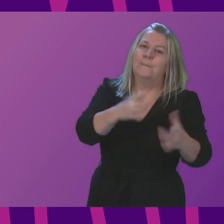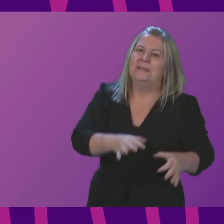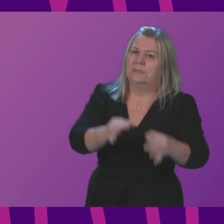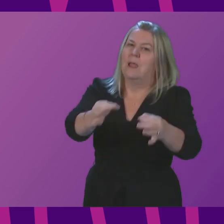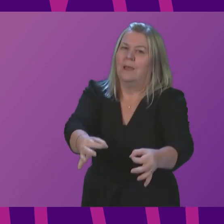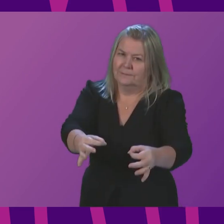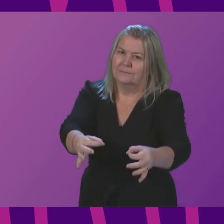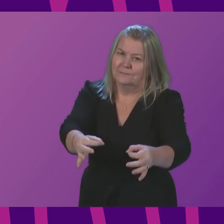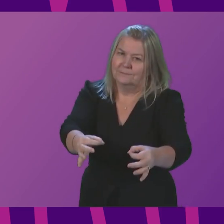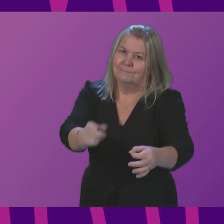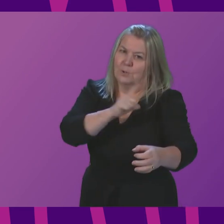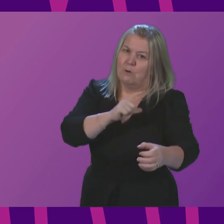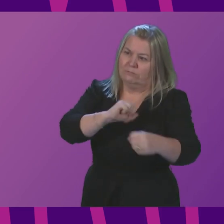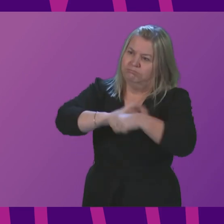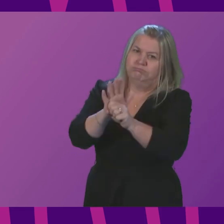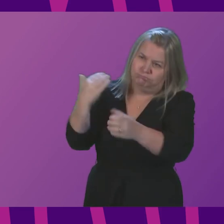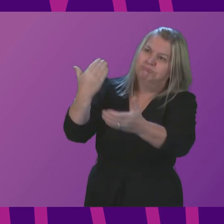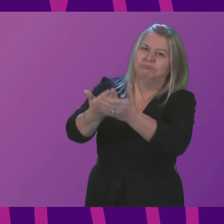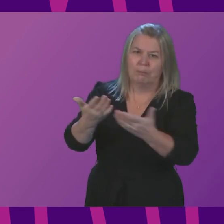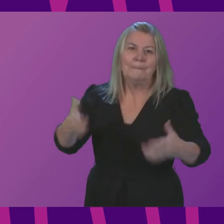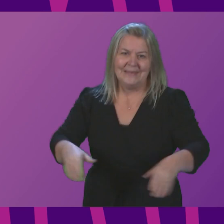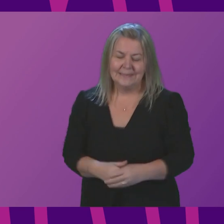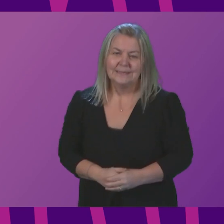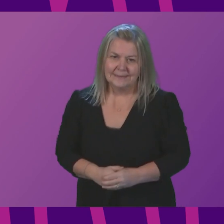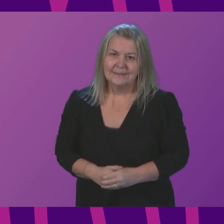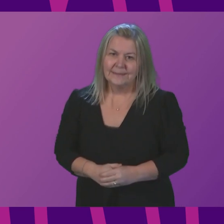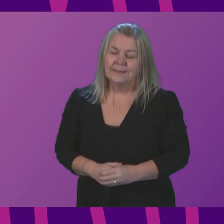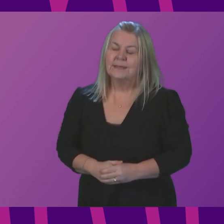because of what, collectively, we have been dealing with over the past two years. However,